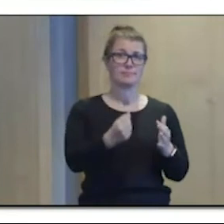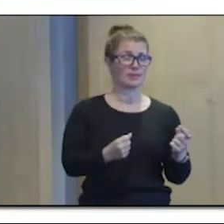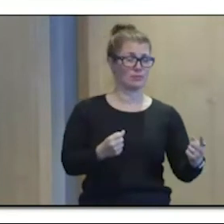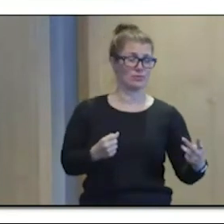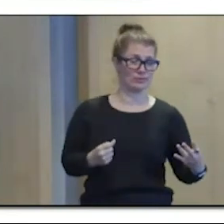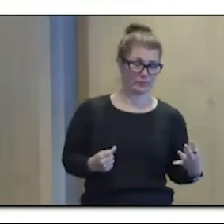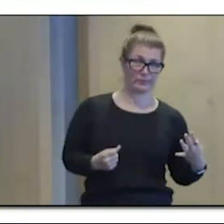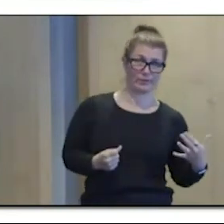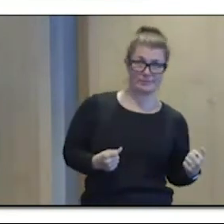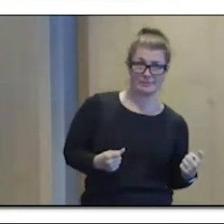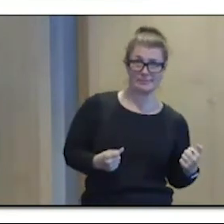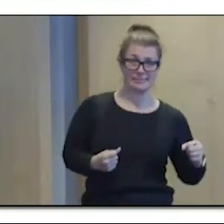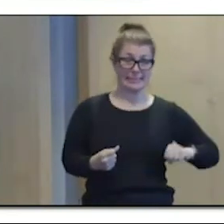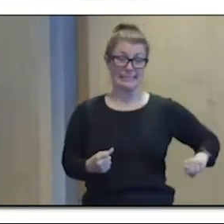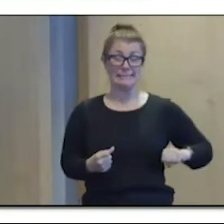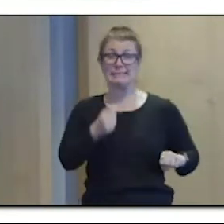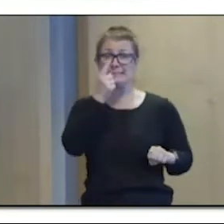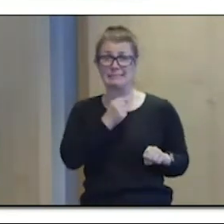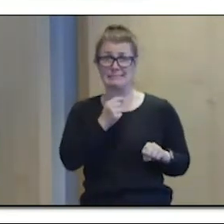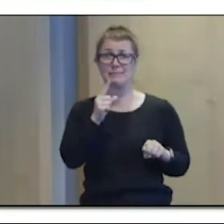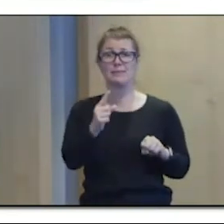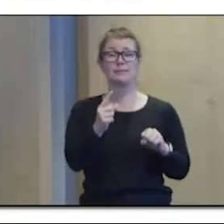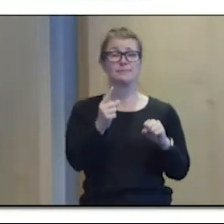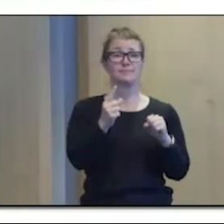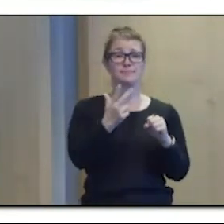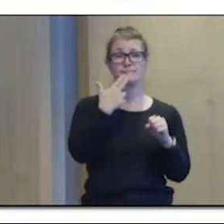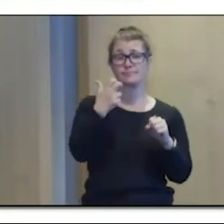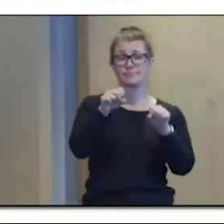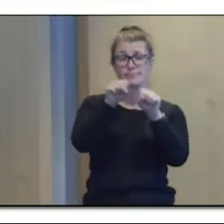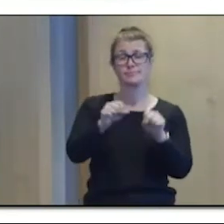The distribution electricity system can go backwards but only for limited